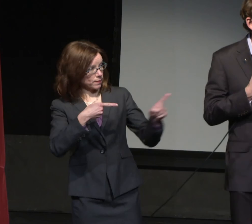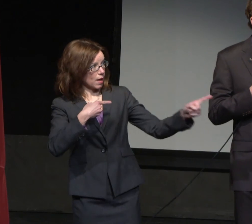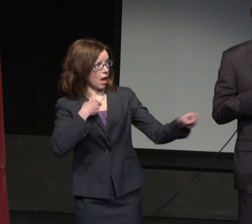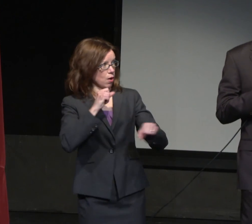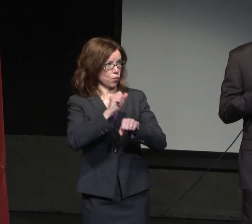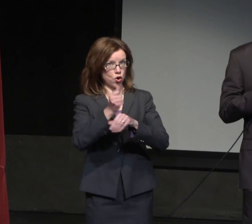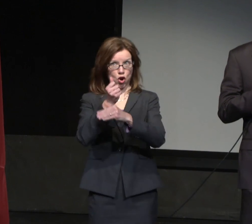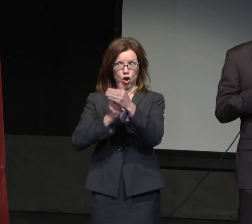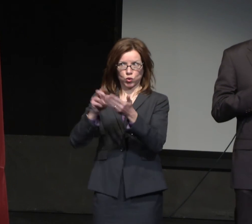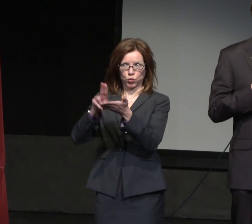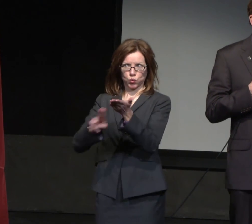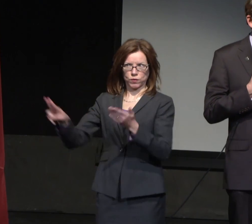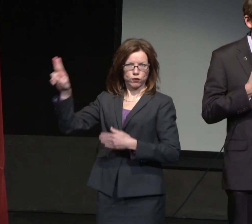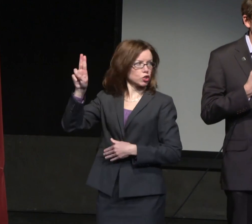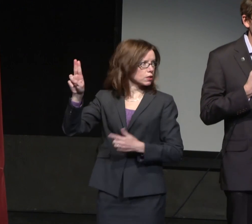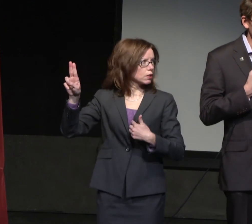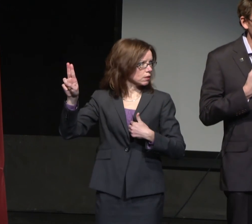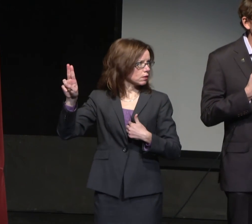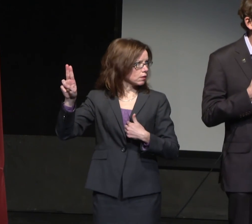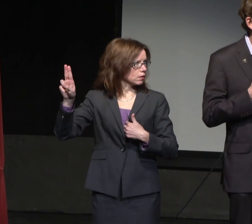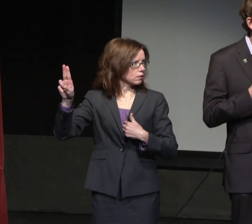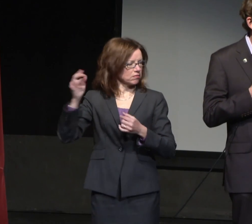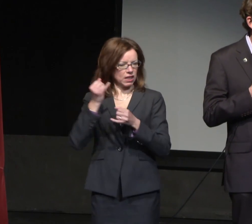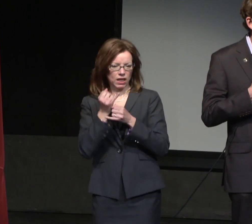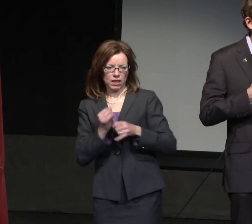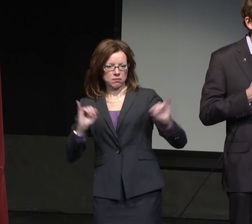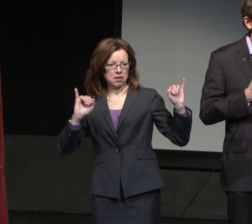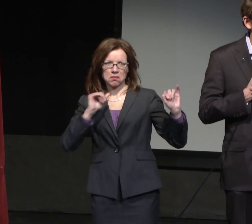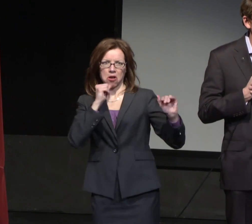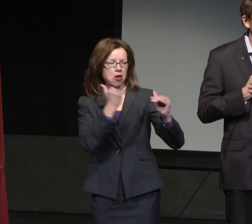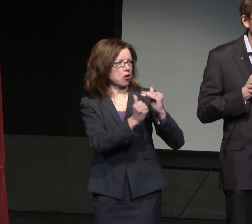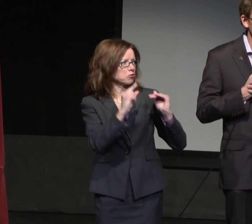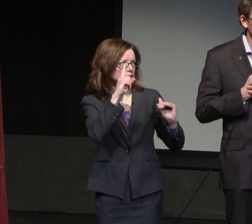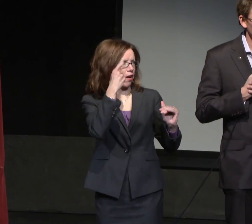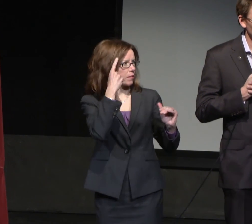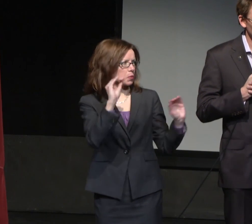which means I do independent work, not for the government.